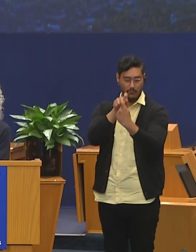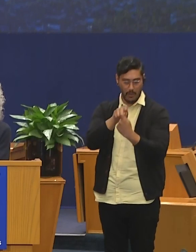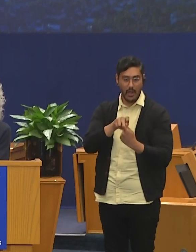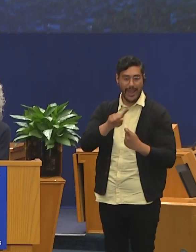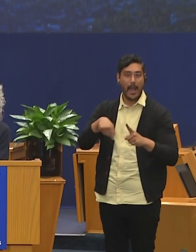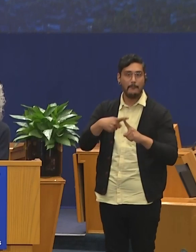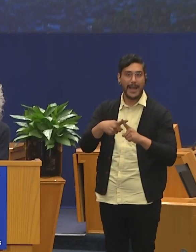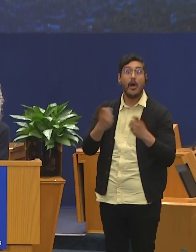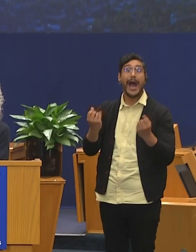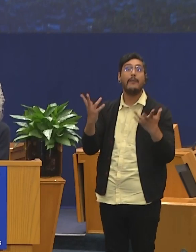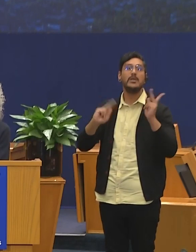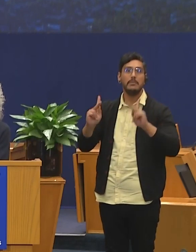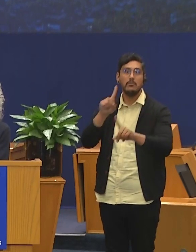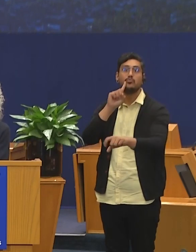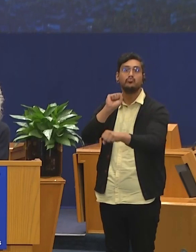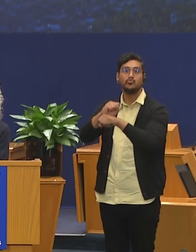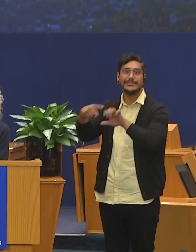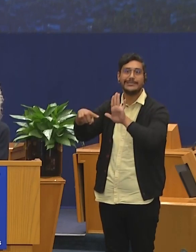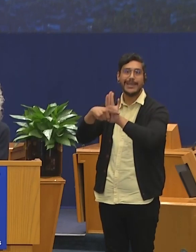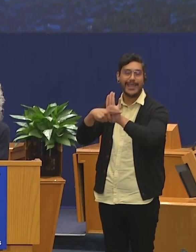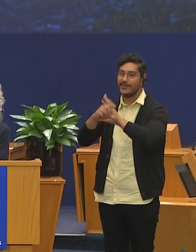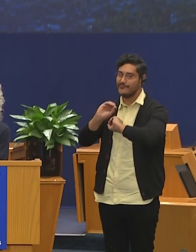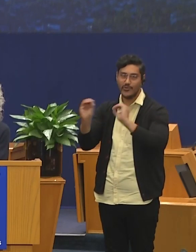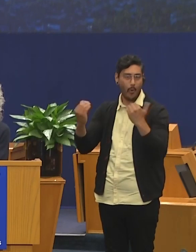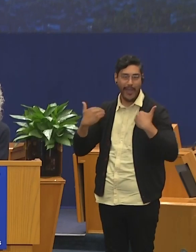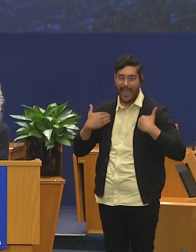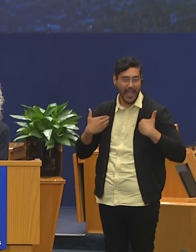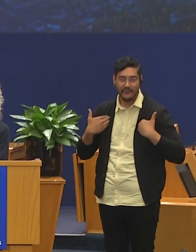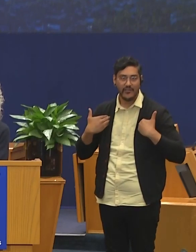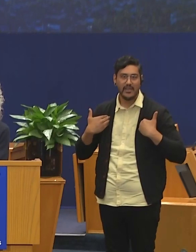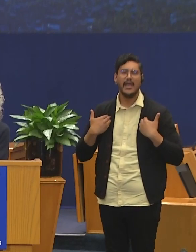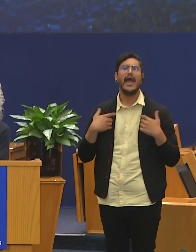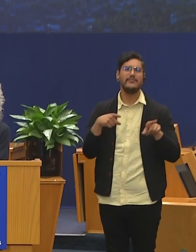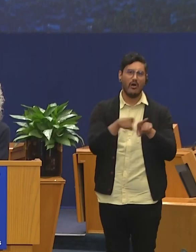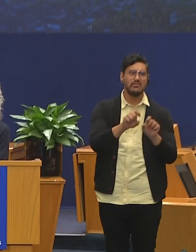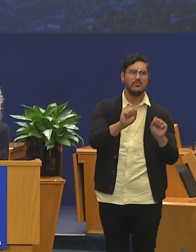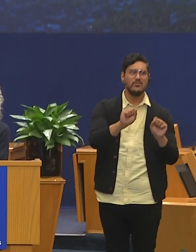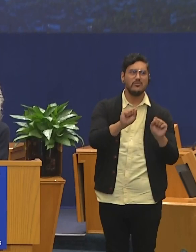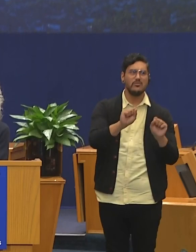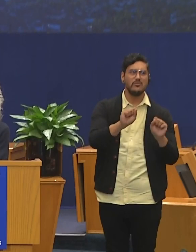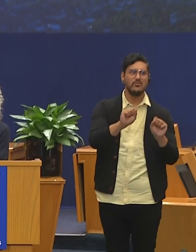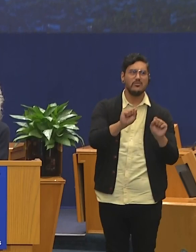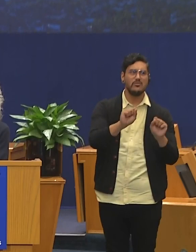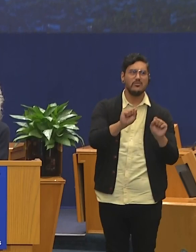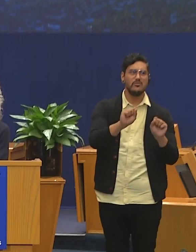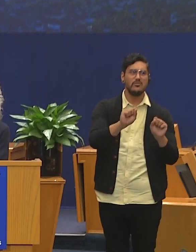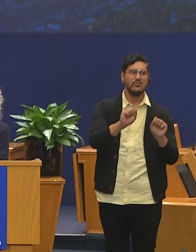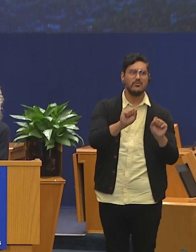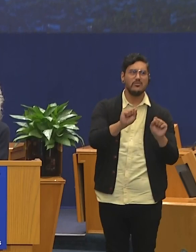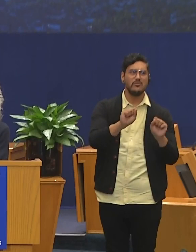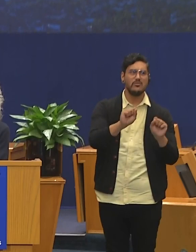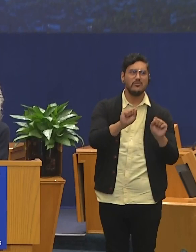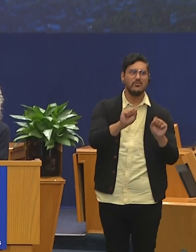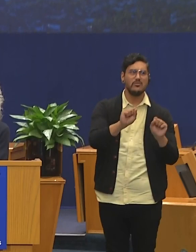ACCURATE REPORTING ON NEGATIVE CASES MOVING FORWARD AND ALSO ADDRESS SORT OF THE LACK OF